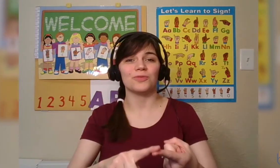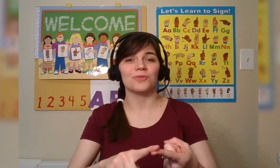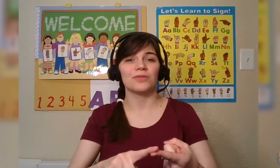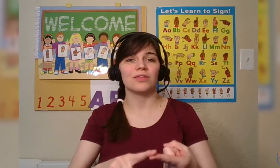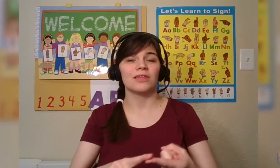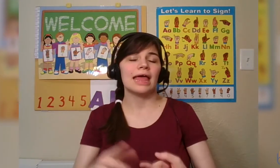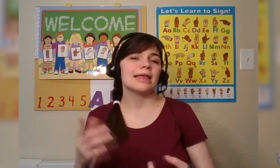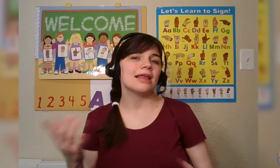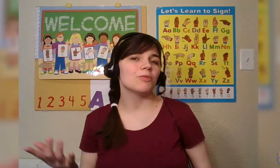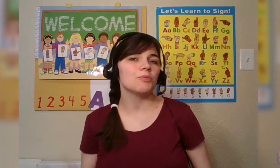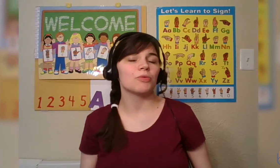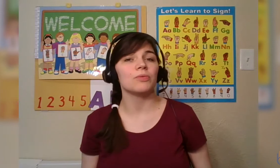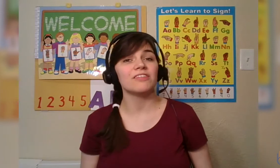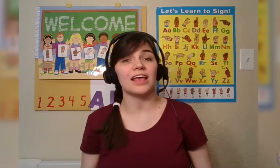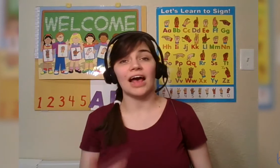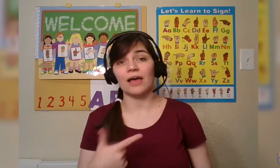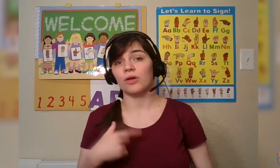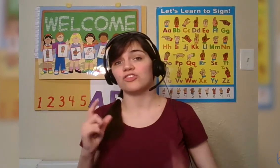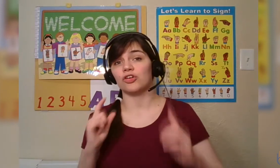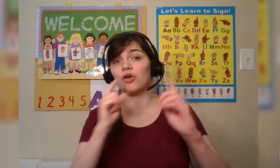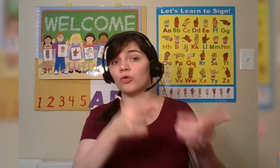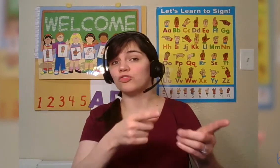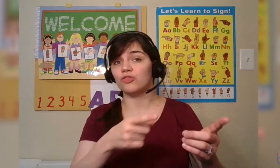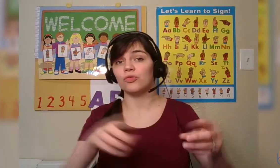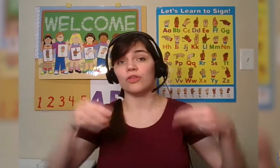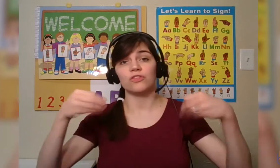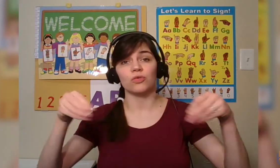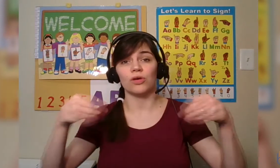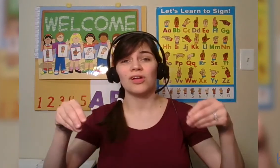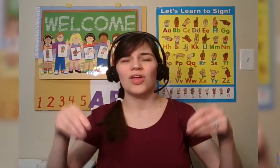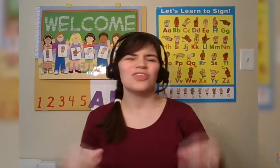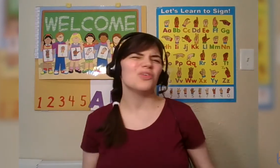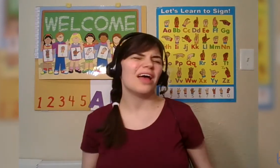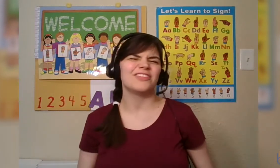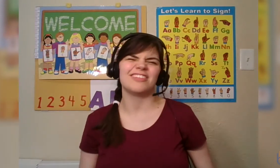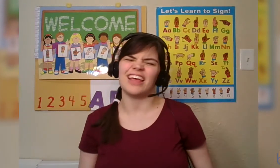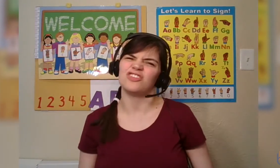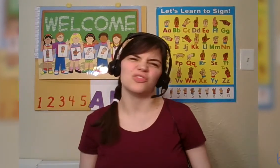Now remember when we say, "I want to go to the store," you don't have to sign